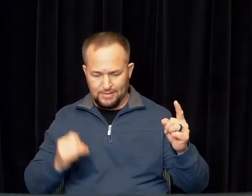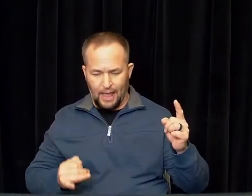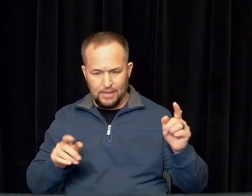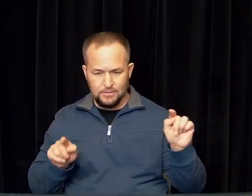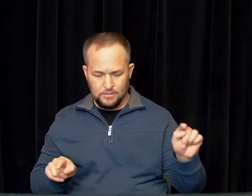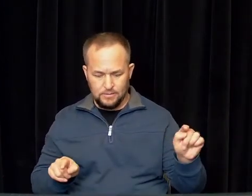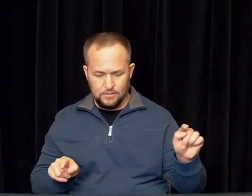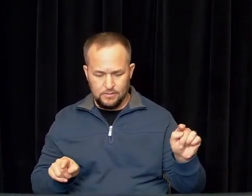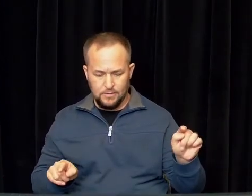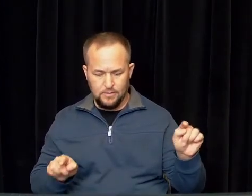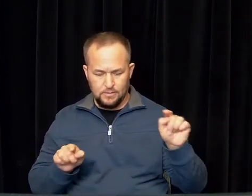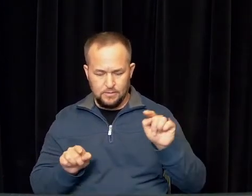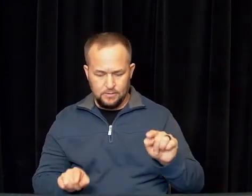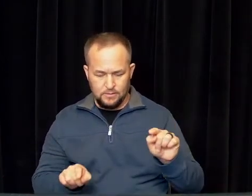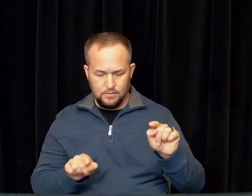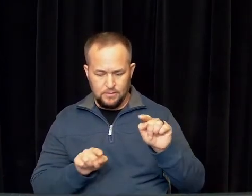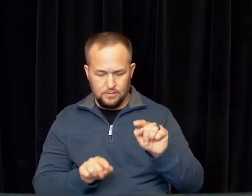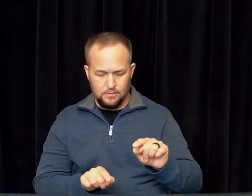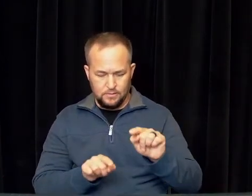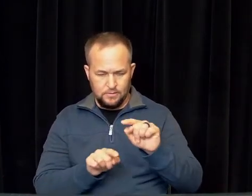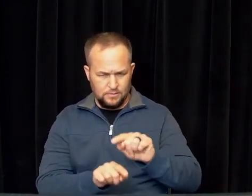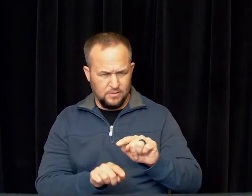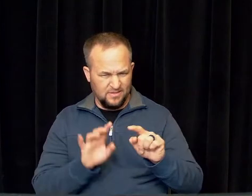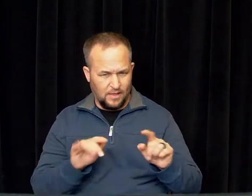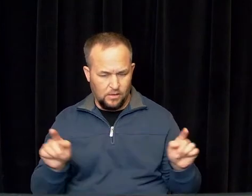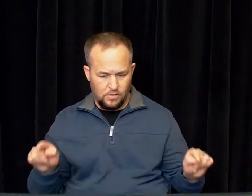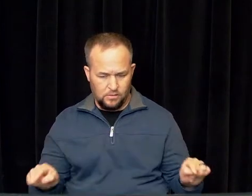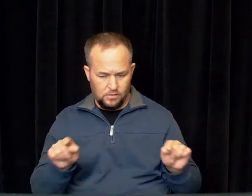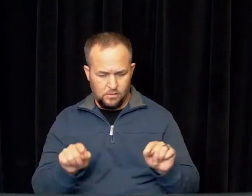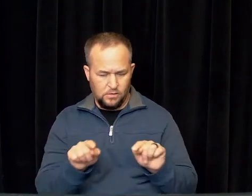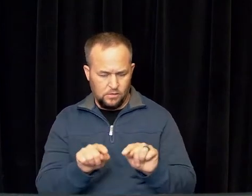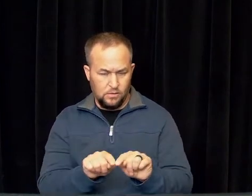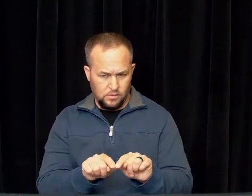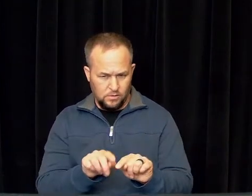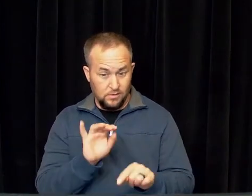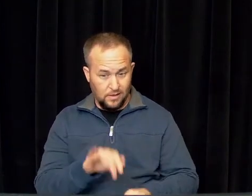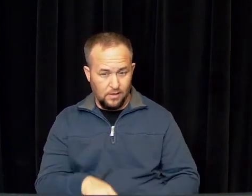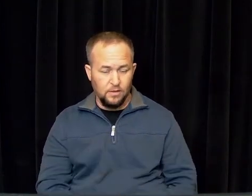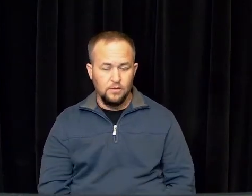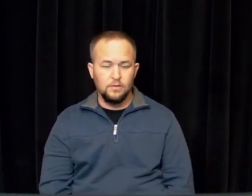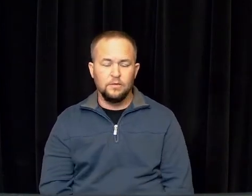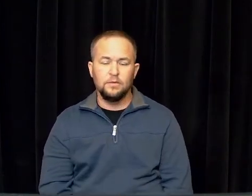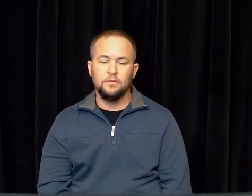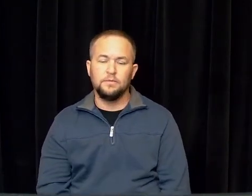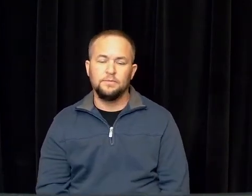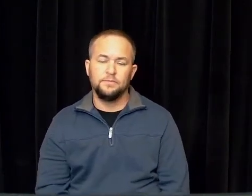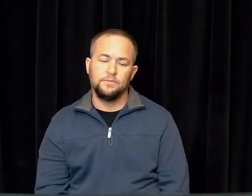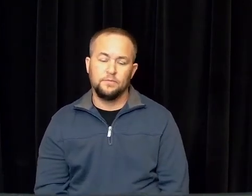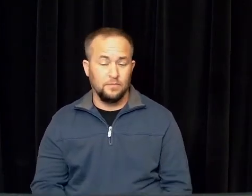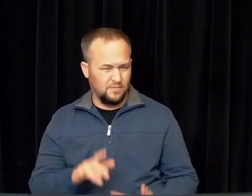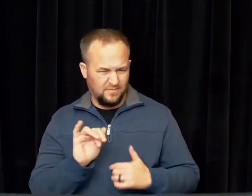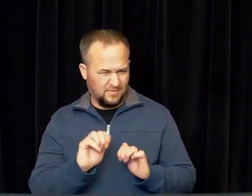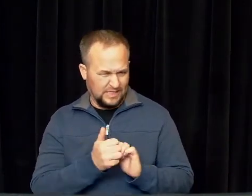92 and I kind of just work my way in. So, I say okay 72, so I work my way in. You don't necessarily